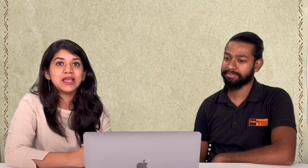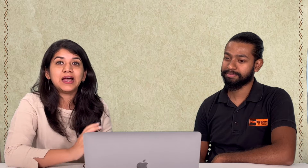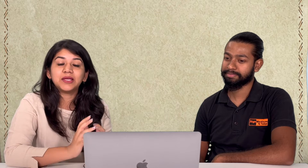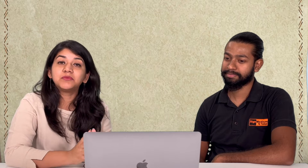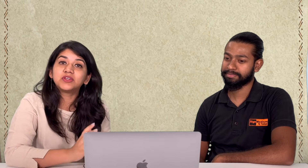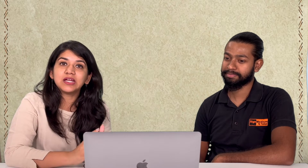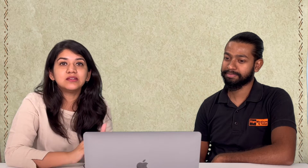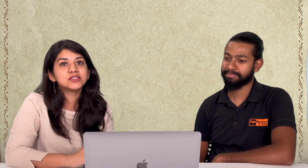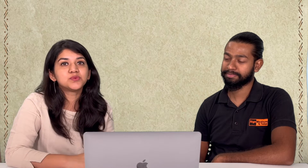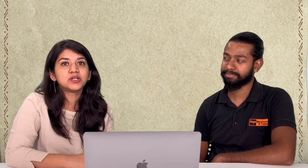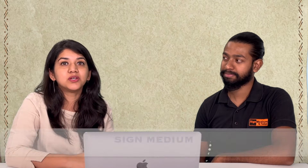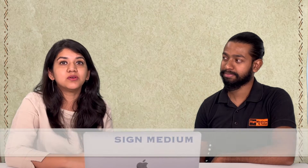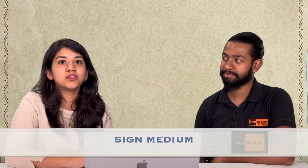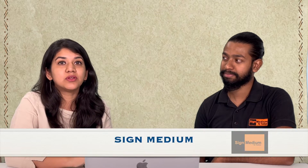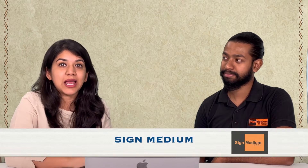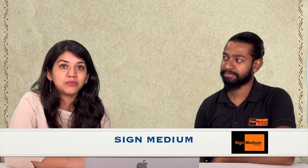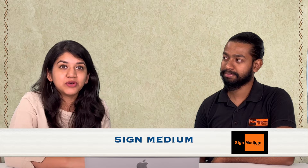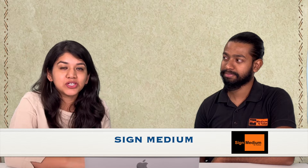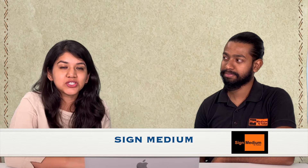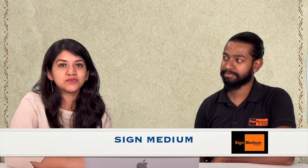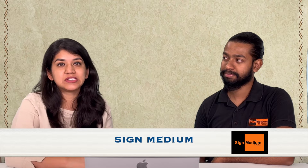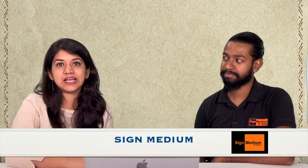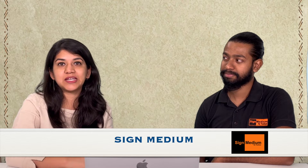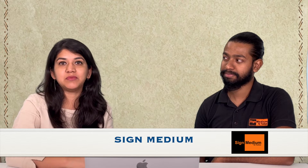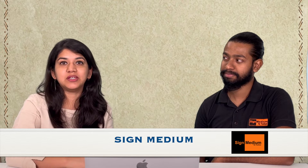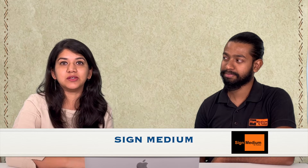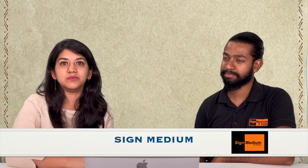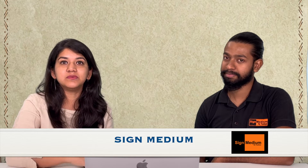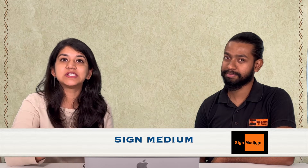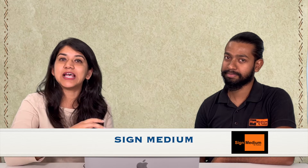I'm creating this video in collaboration with Sign Medium.